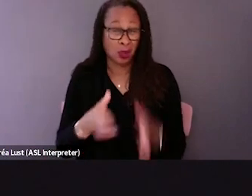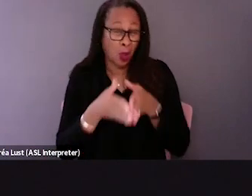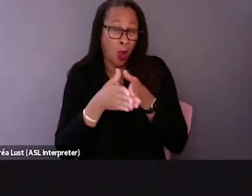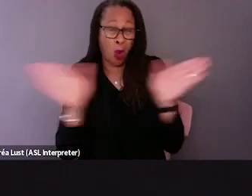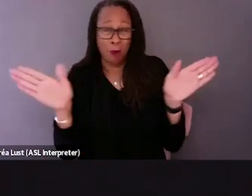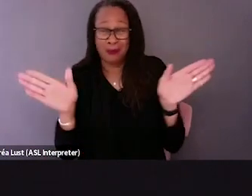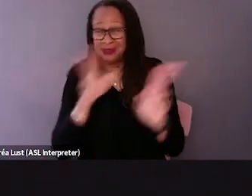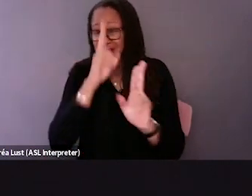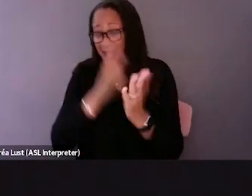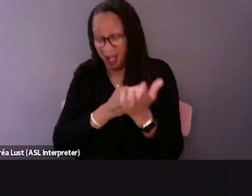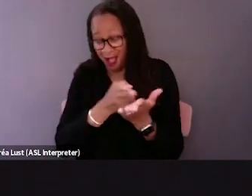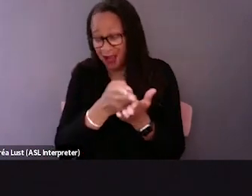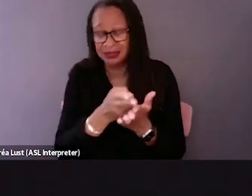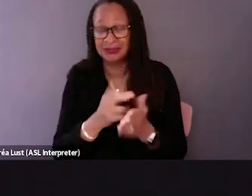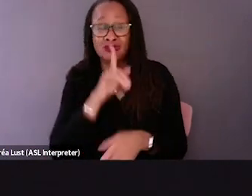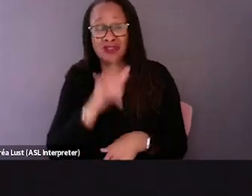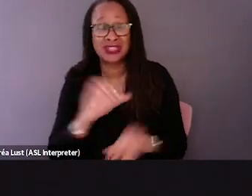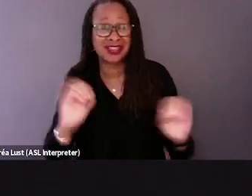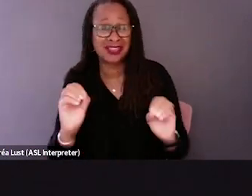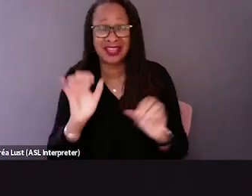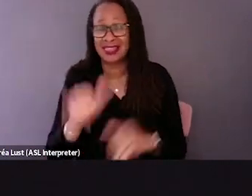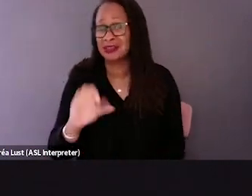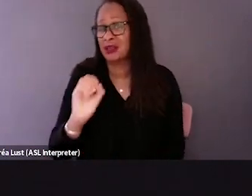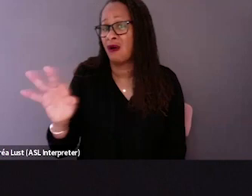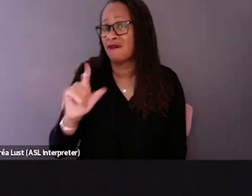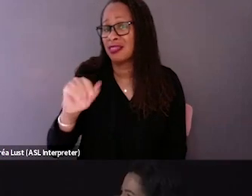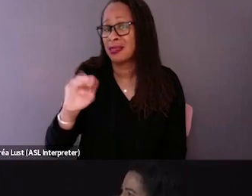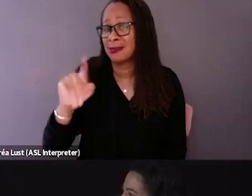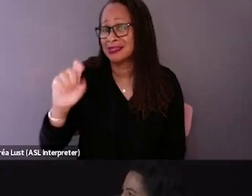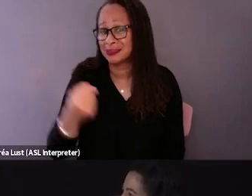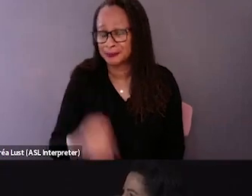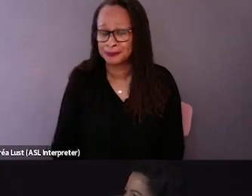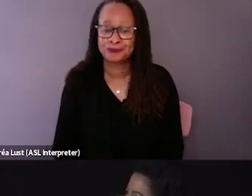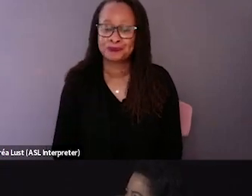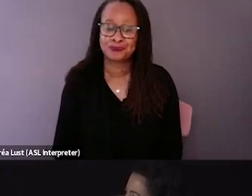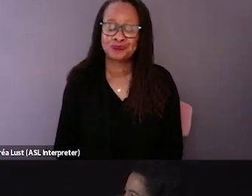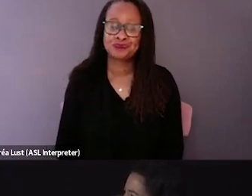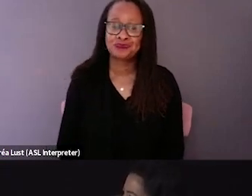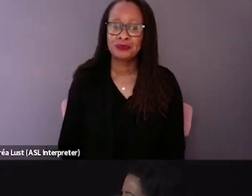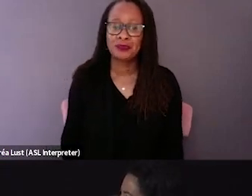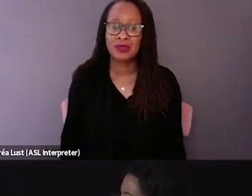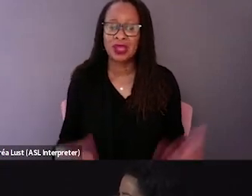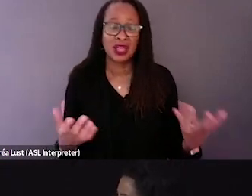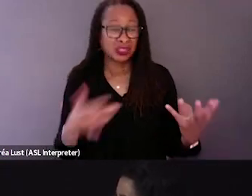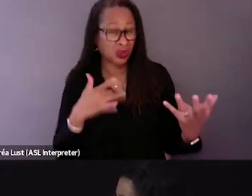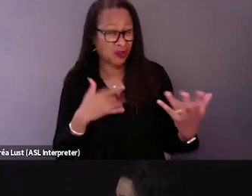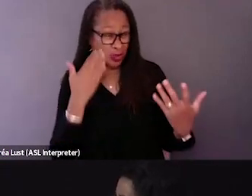There's like really nothing that's off limits. I mean she- Yeah, you probably knew going into this, you weren't gonna like uncover any deep, dark secrets